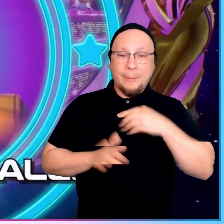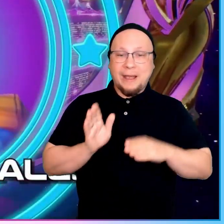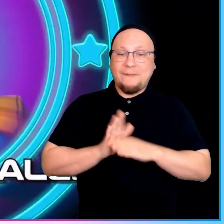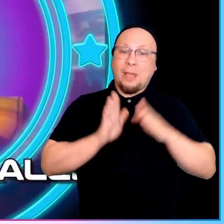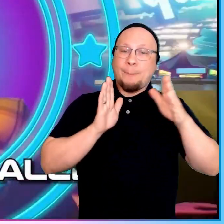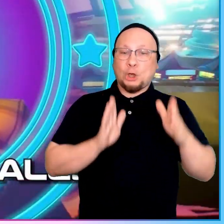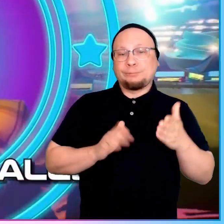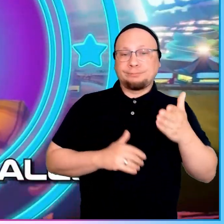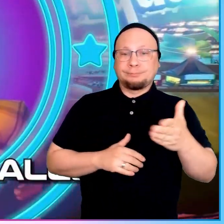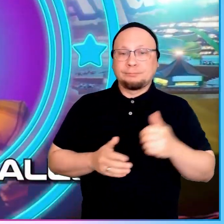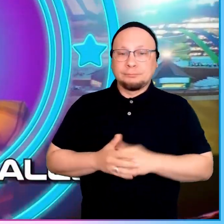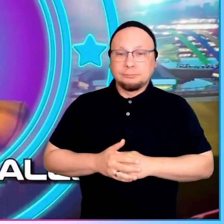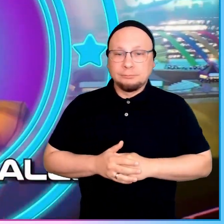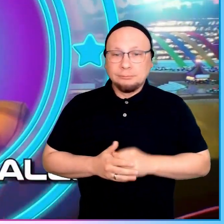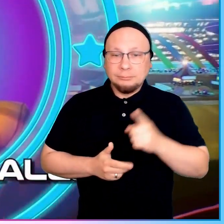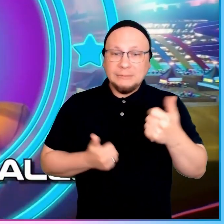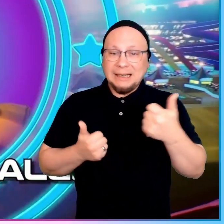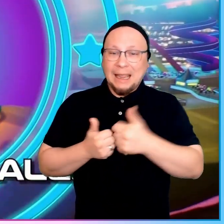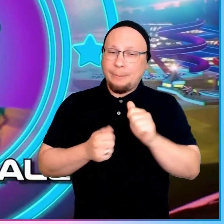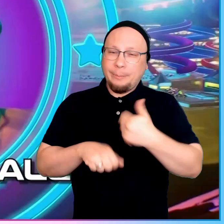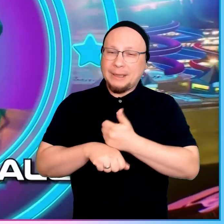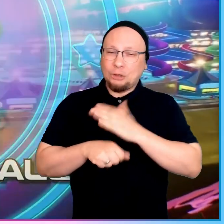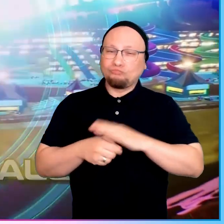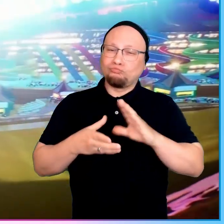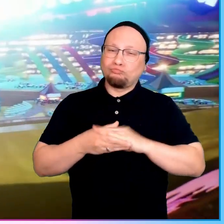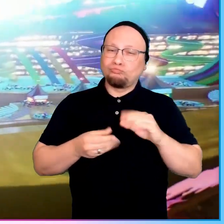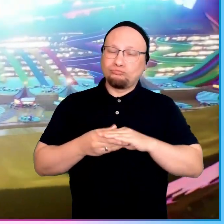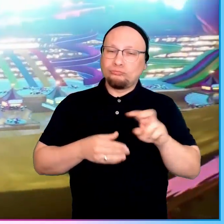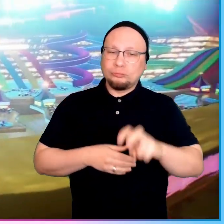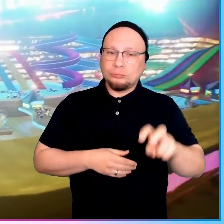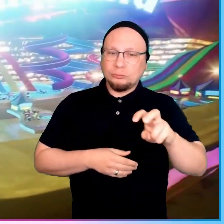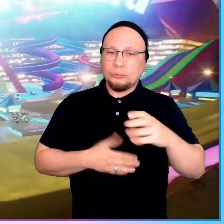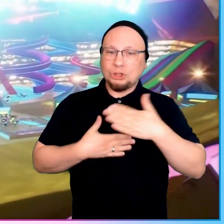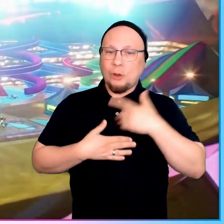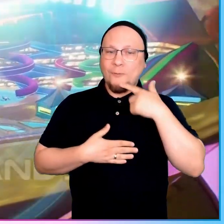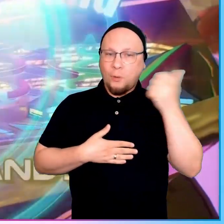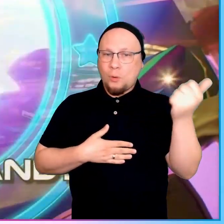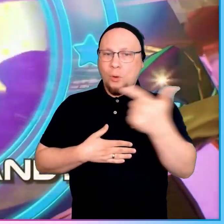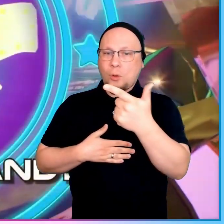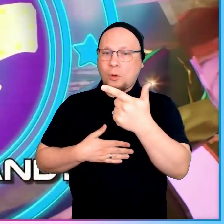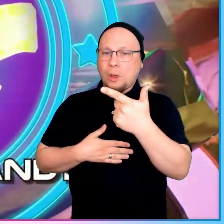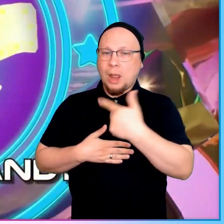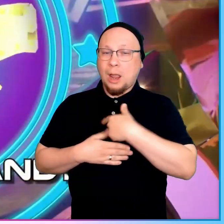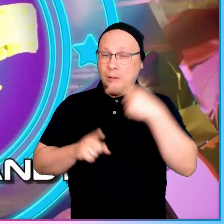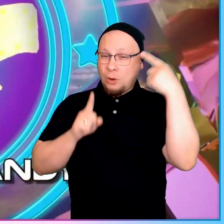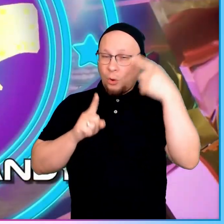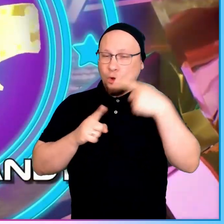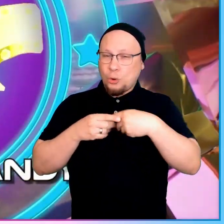Space Boat is a narrative adventure that is meant to be enjoyed by all, so it was important to give it as many accessibility options as possible.